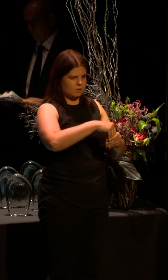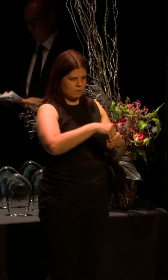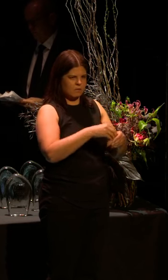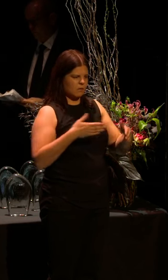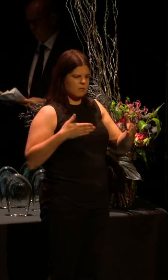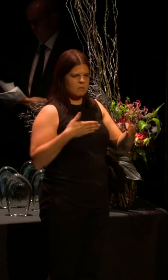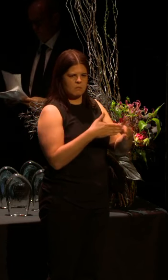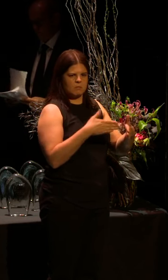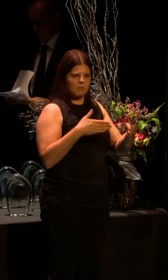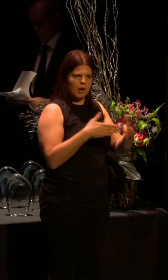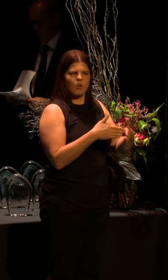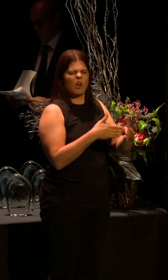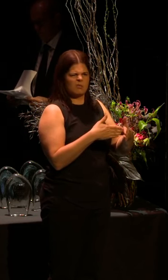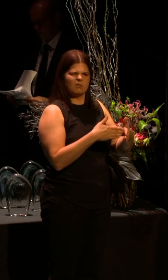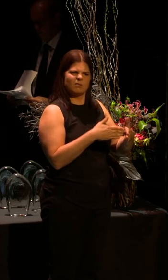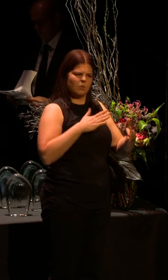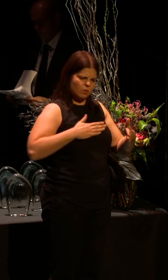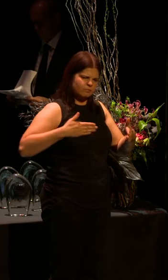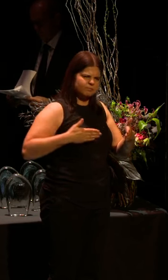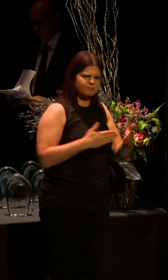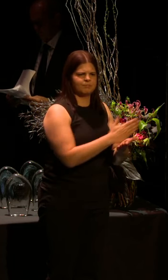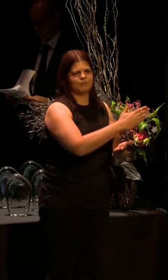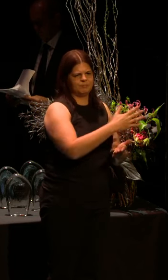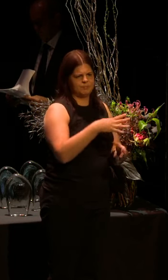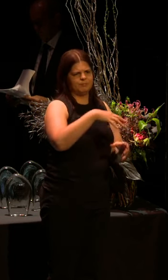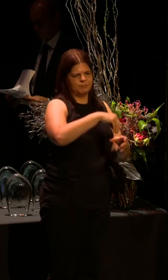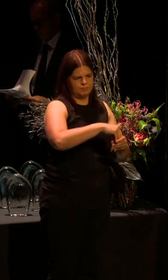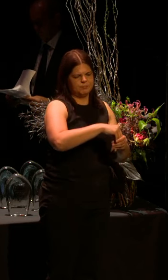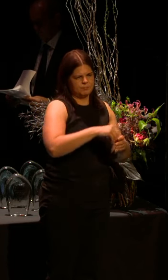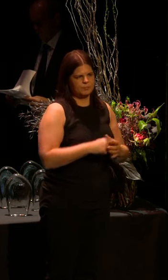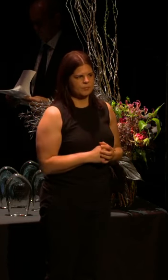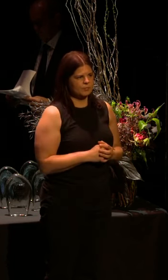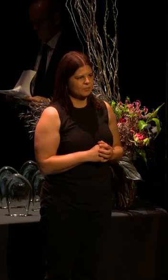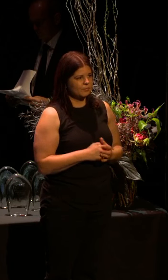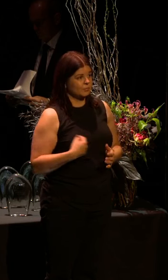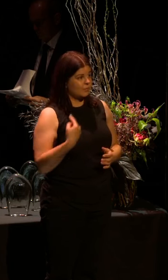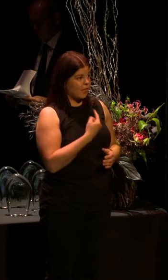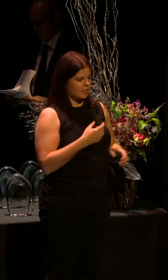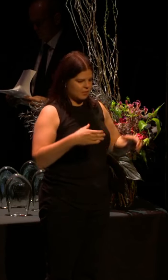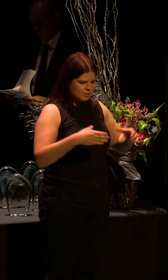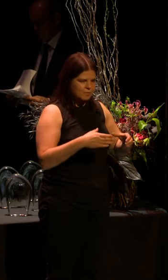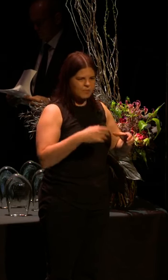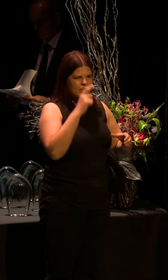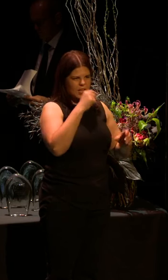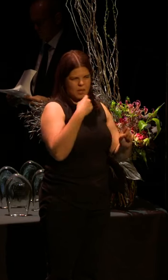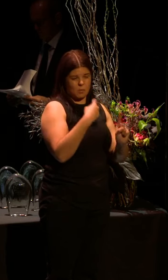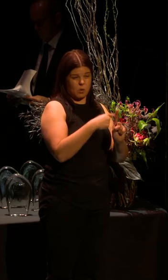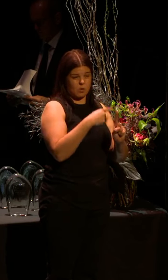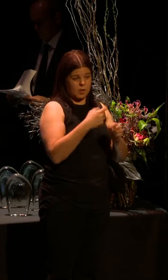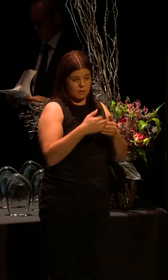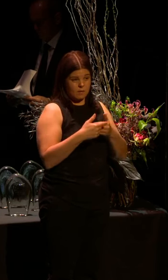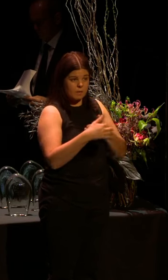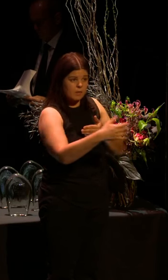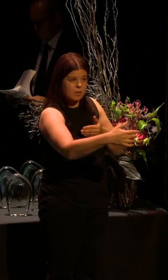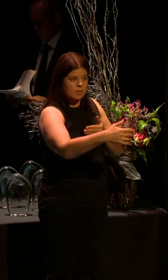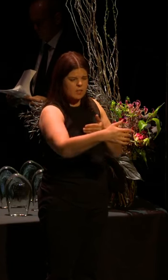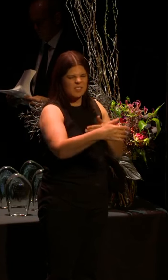And all of us together can bring about positive changes to multiple generations, starting with the healing of past generations